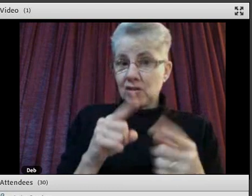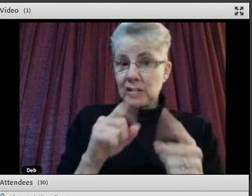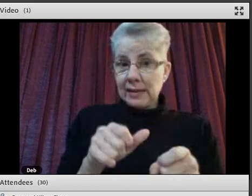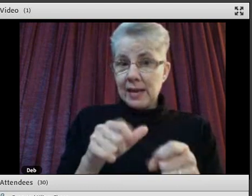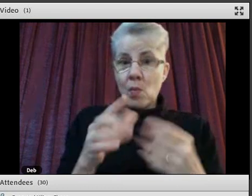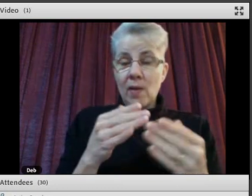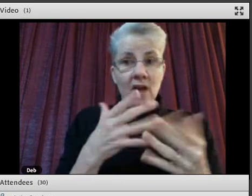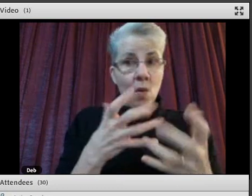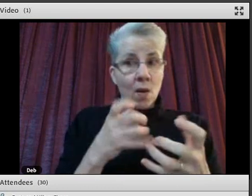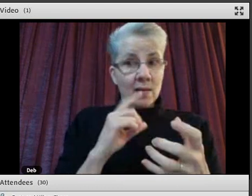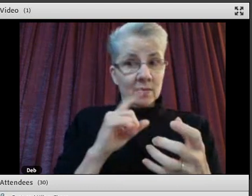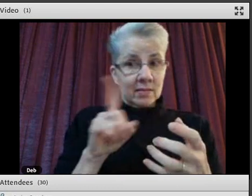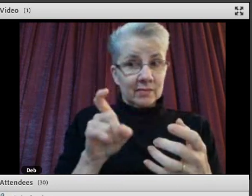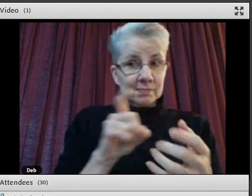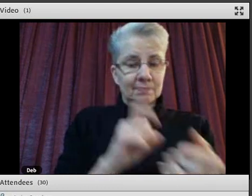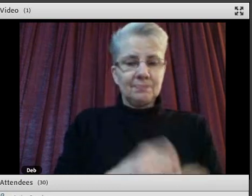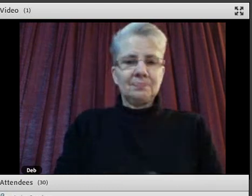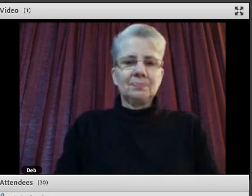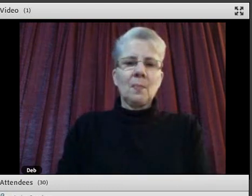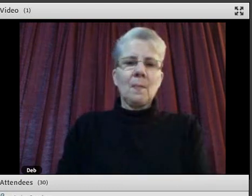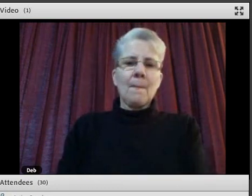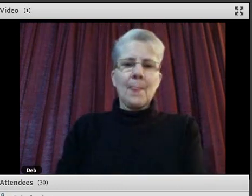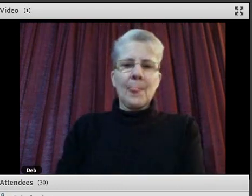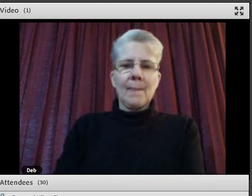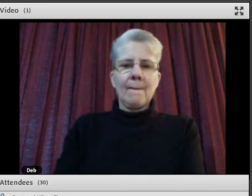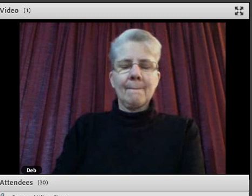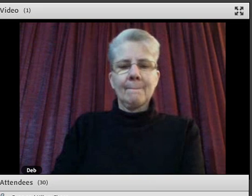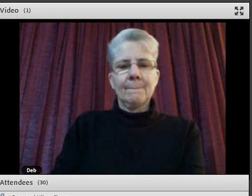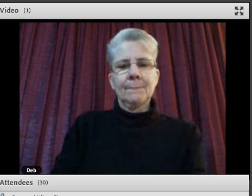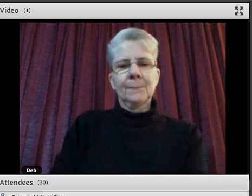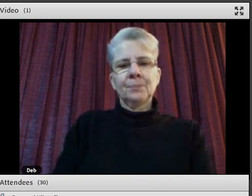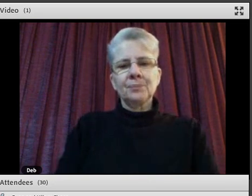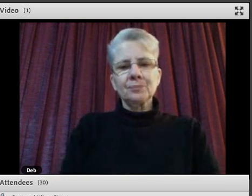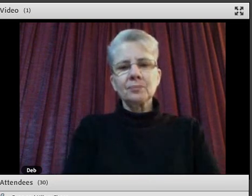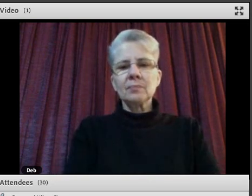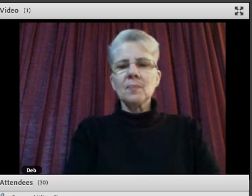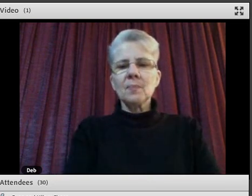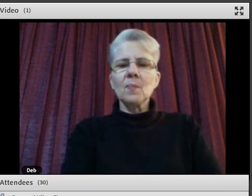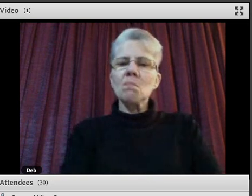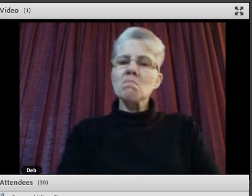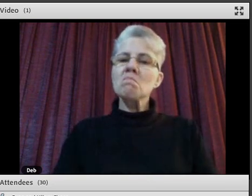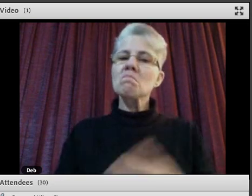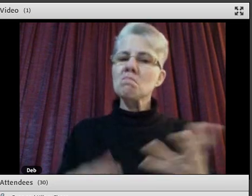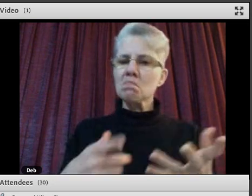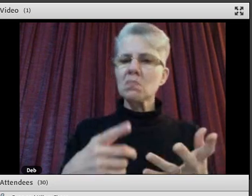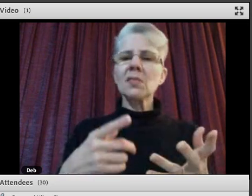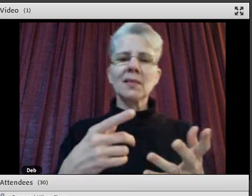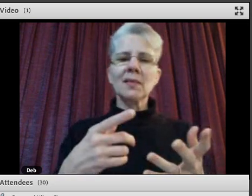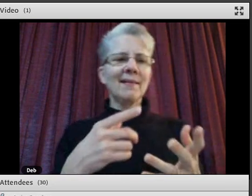Ryan: I'm going to add myself here. Hilary: Oh, okay. Ryan: Because that's pretty much all we do. Hilary: This is true.